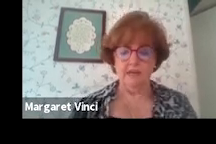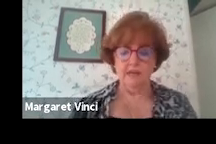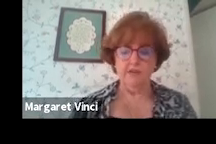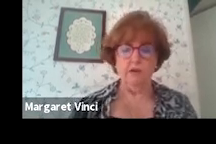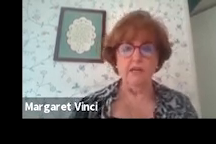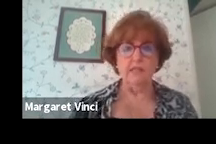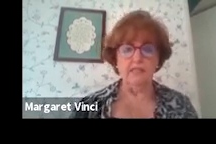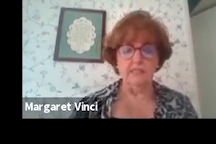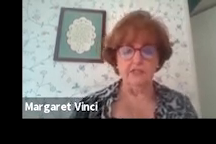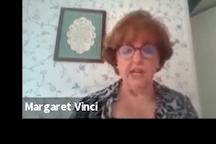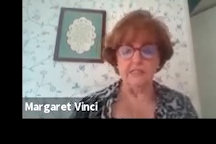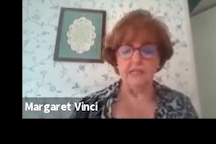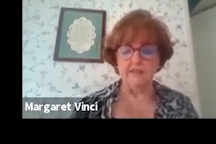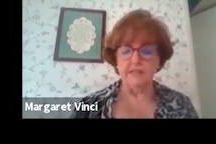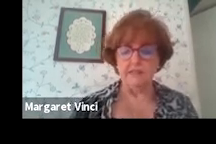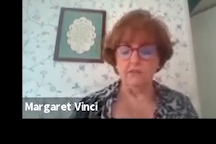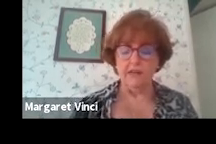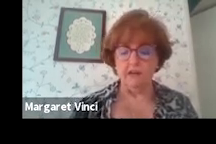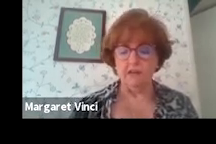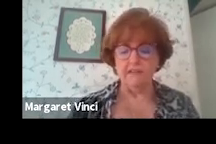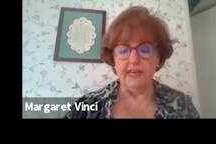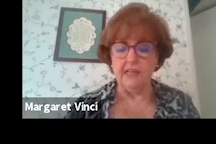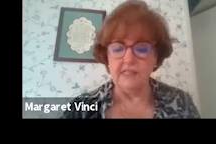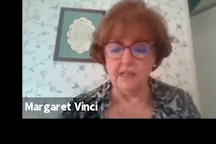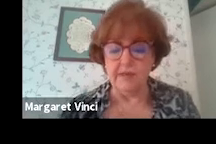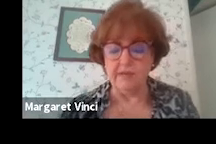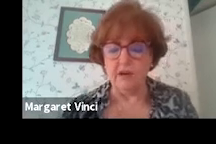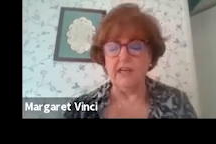Margaret Vinci: To see how the cell phones are actually going to respond and I actually put and putting a.